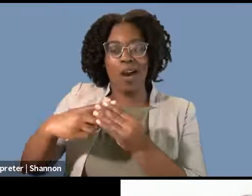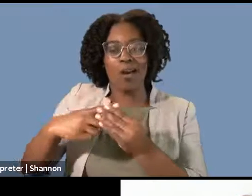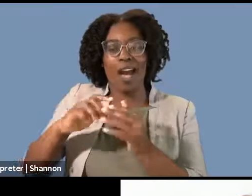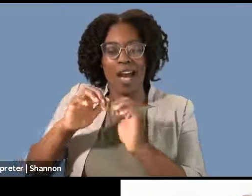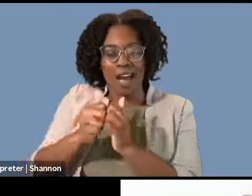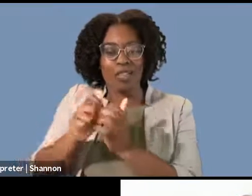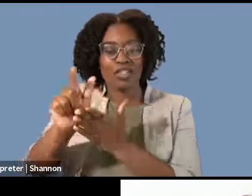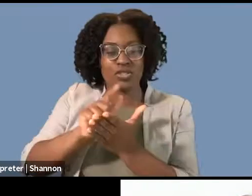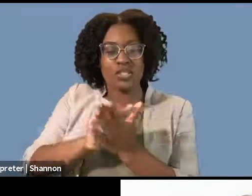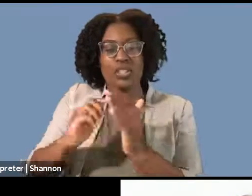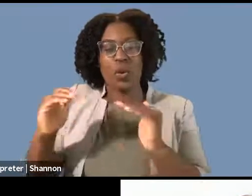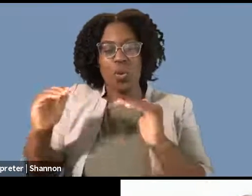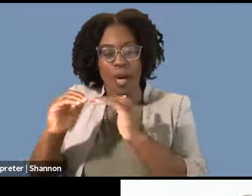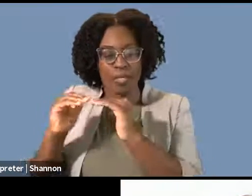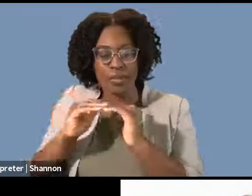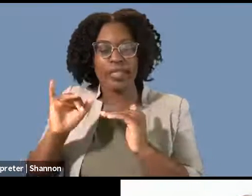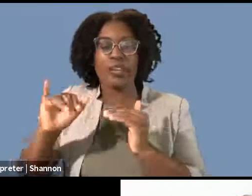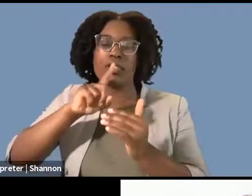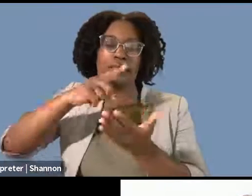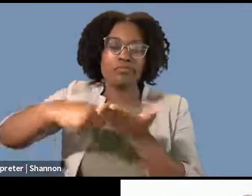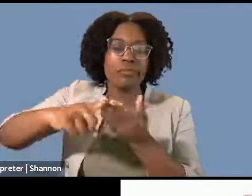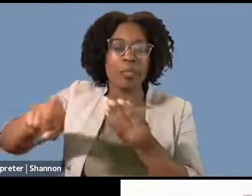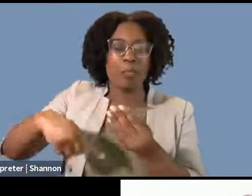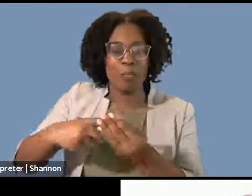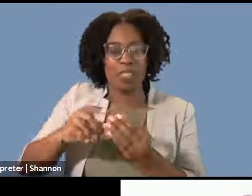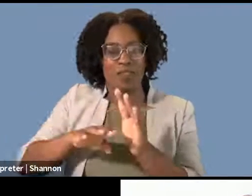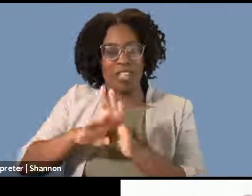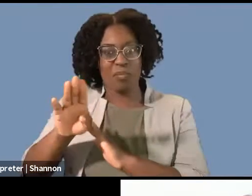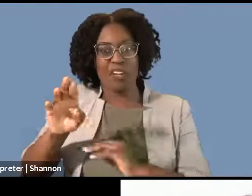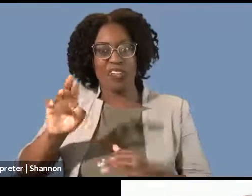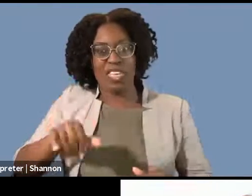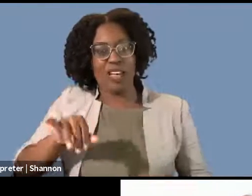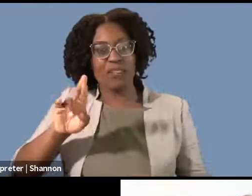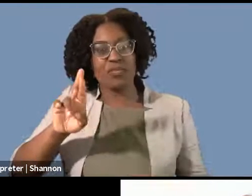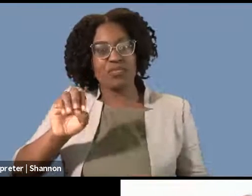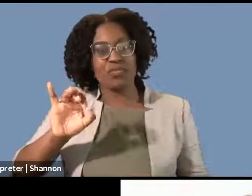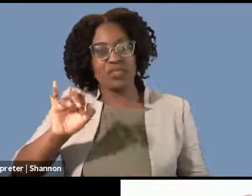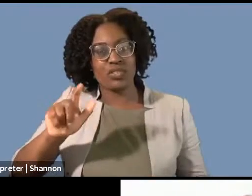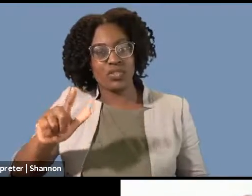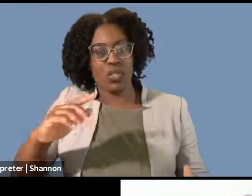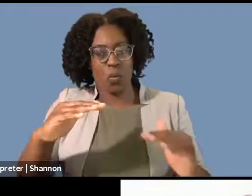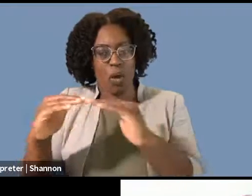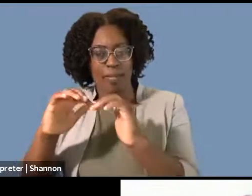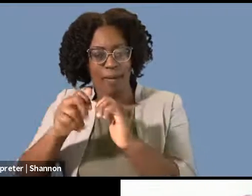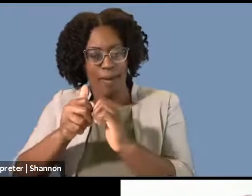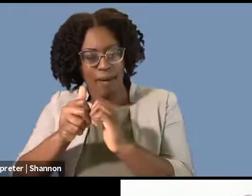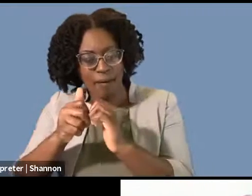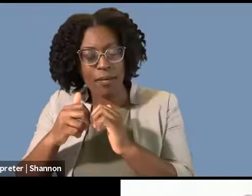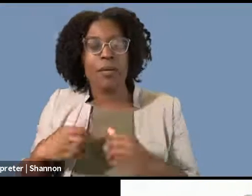how policy is or is not being implemented. It is important to take it from the ideas of race and